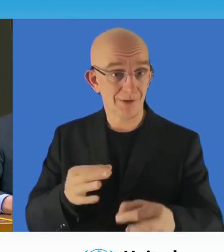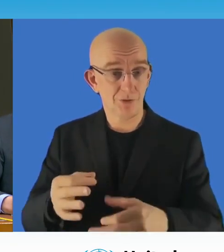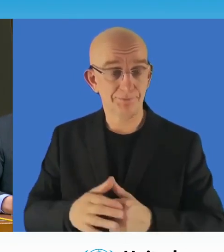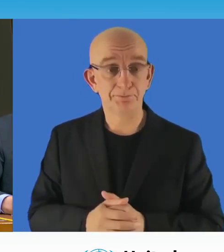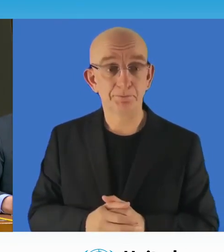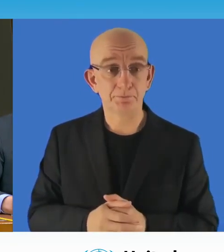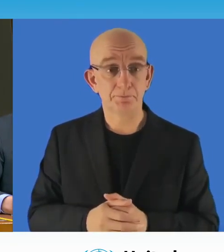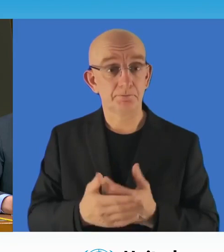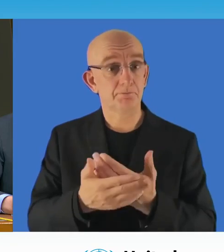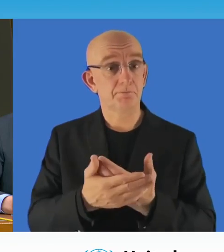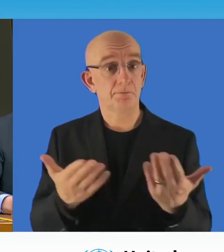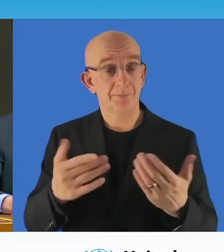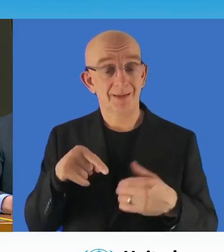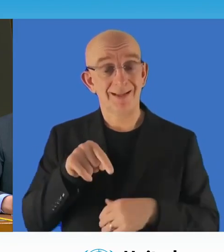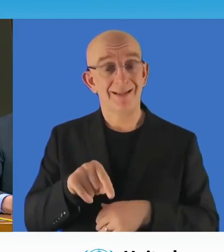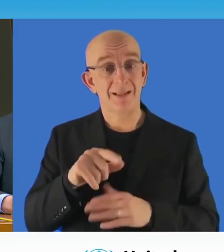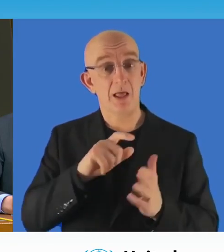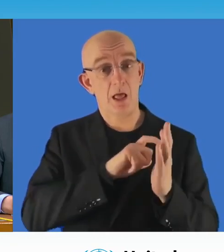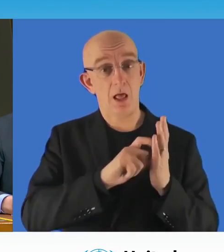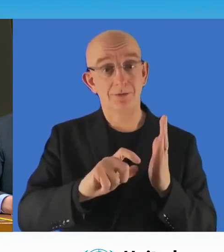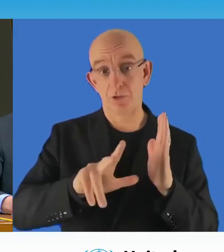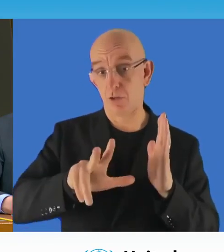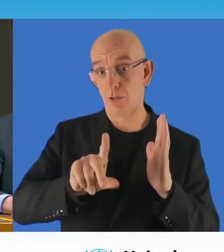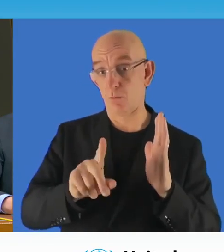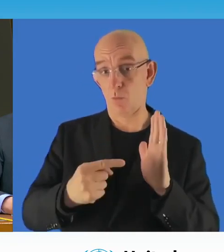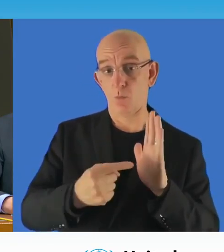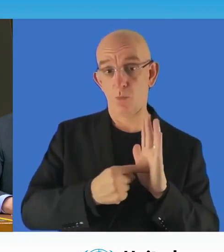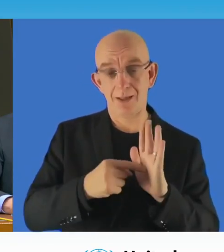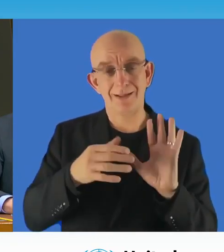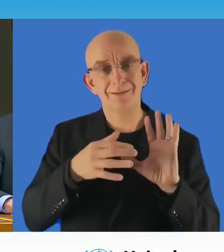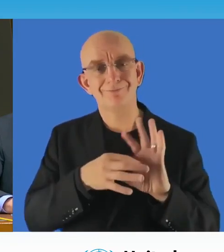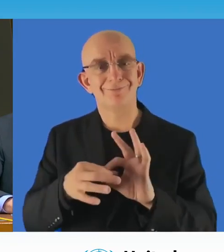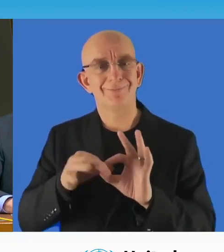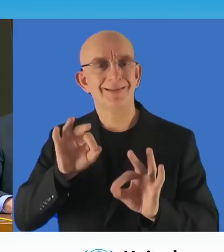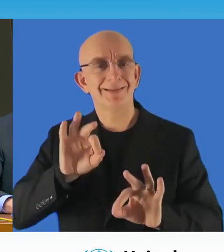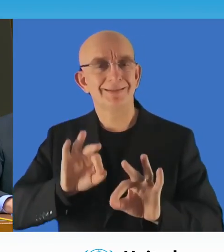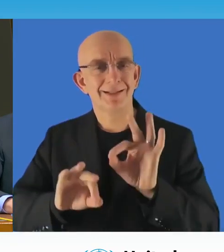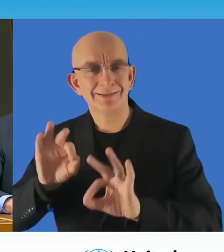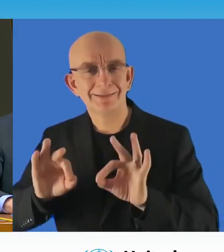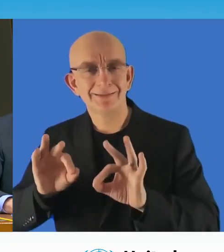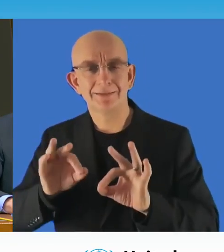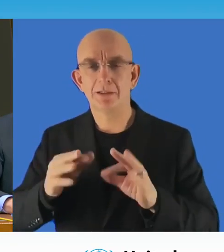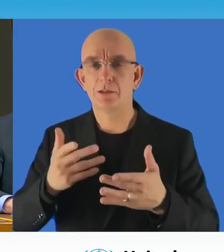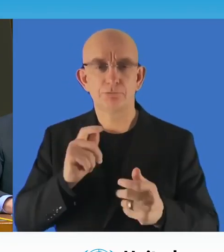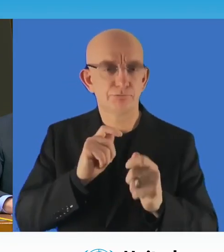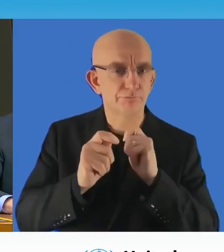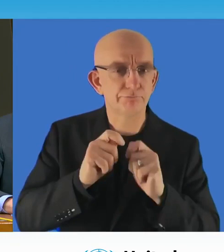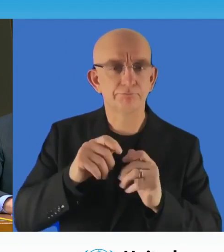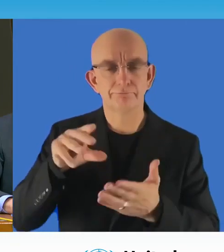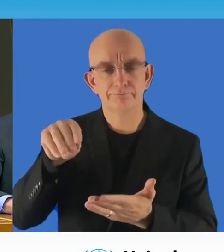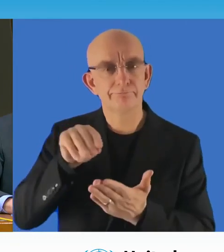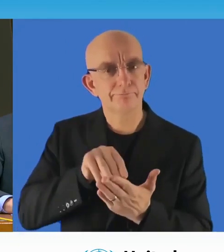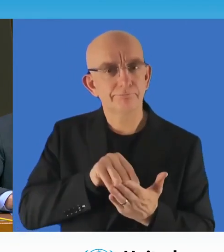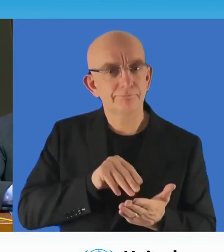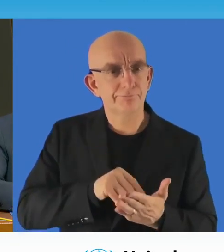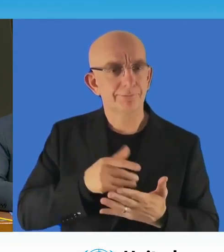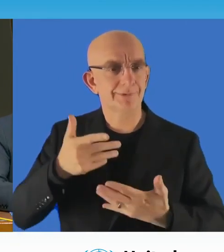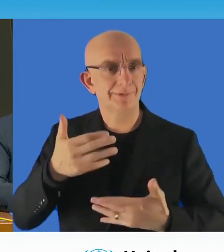the world bank is in partnership with Microsoft GIS and the disability data initiative at foram